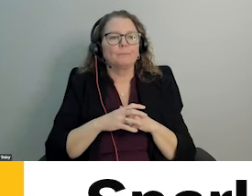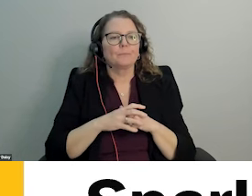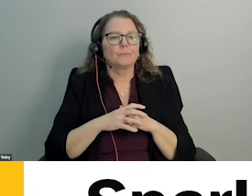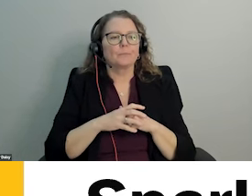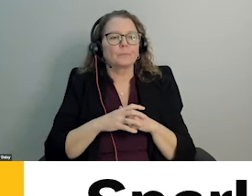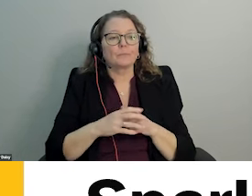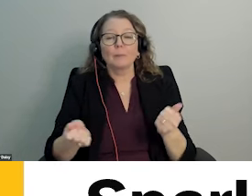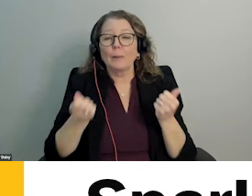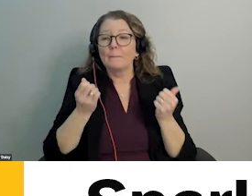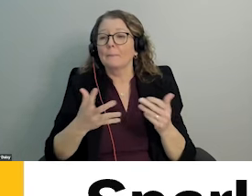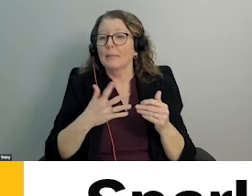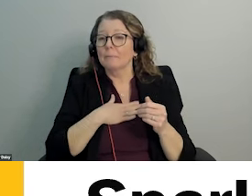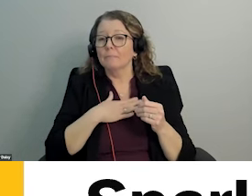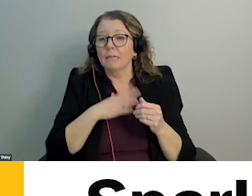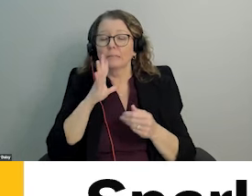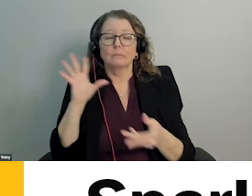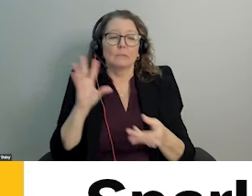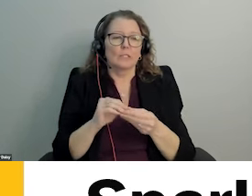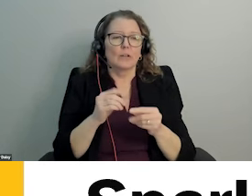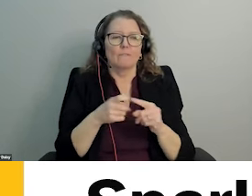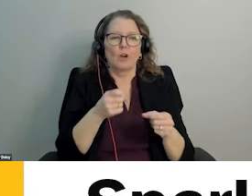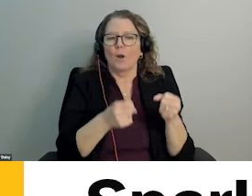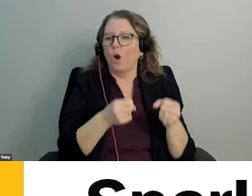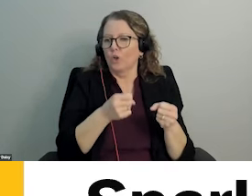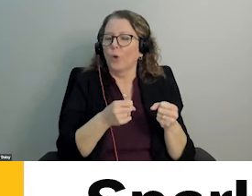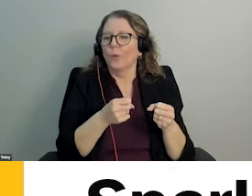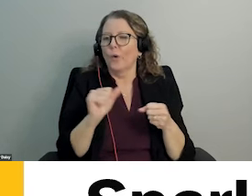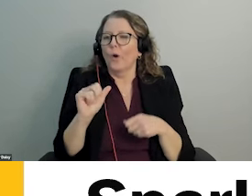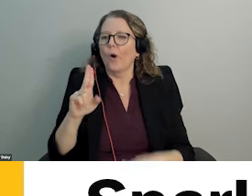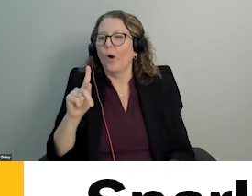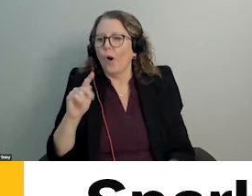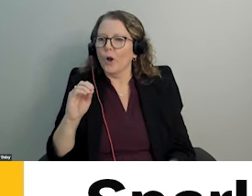A lot of my experience is built out of the auto industry. So being here in the Metro Detroit area,